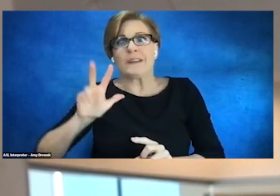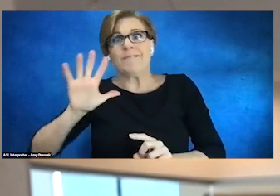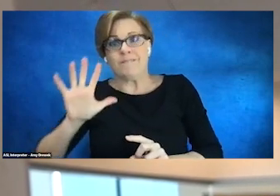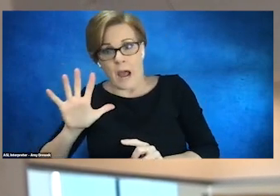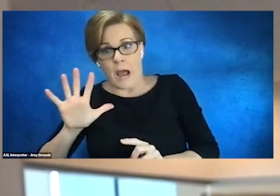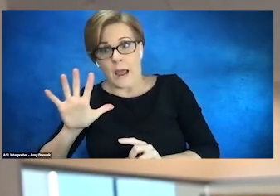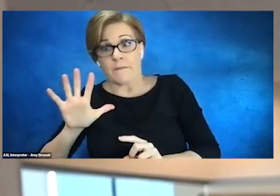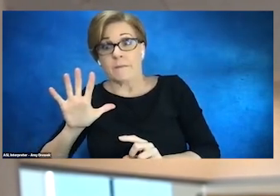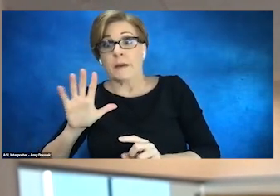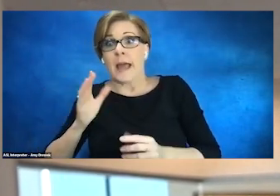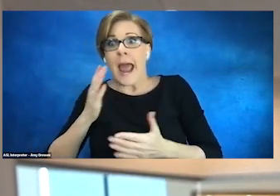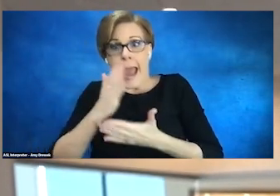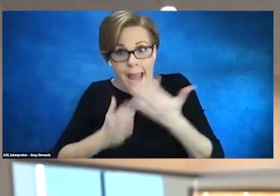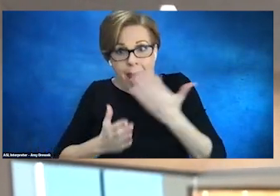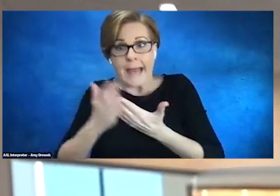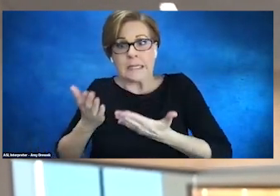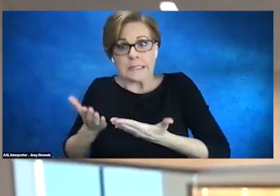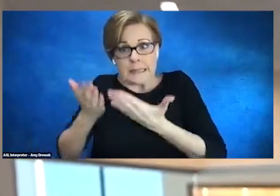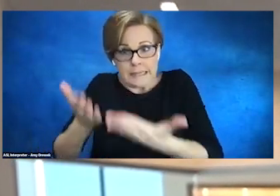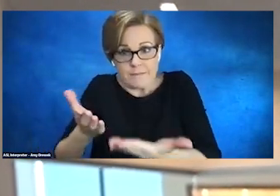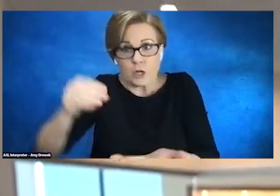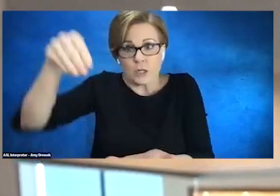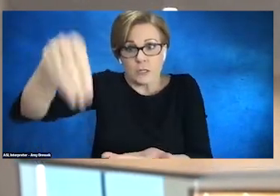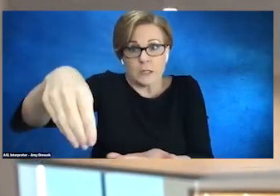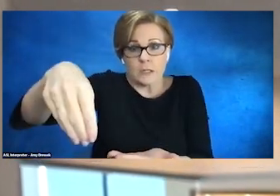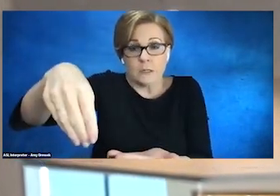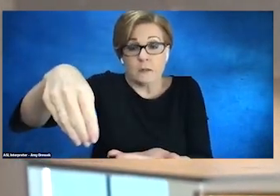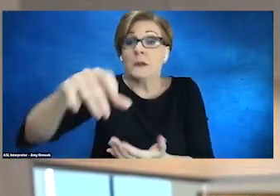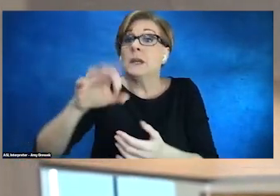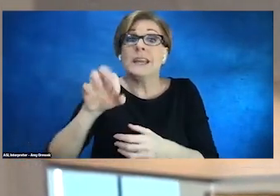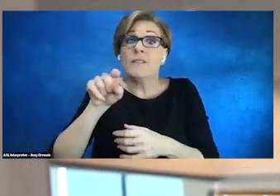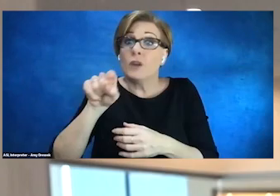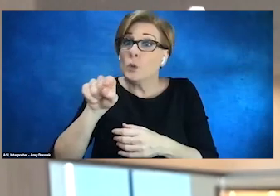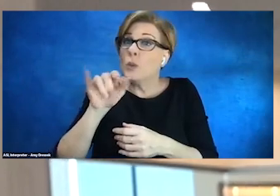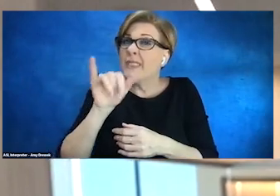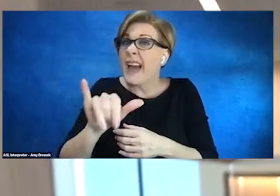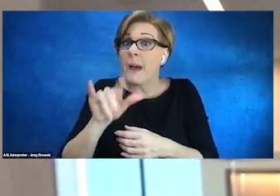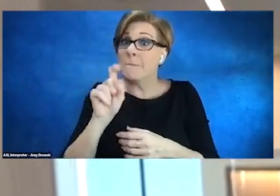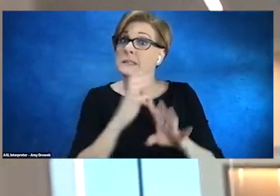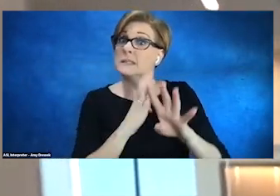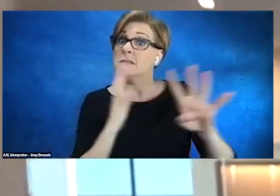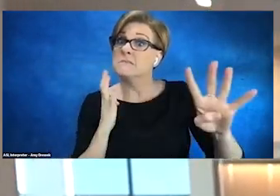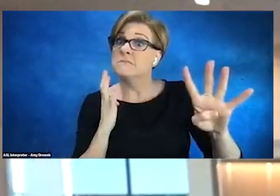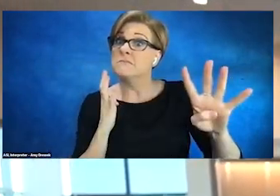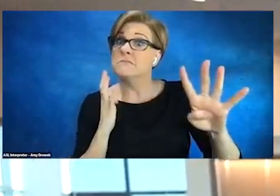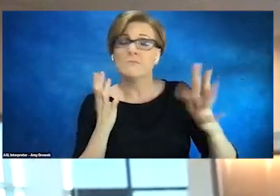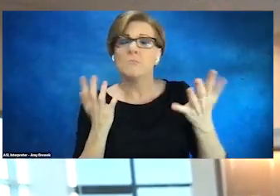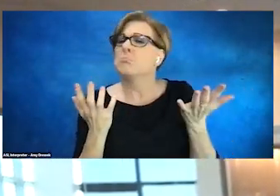at one of our voting locations. So if you are one of those voters, you do not have to stand in line.